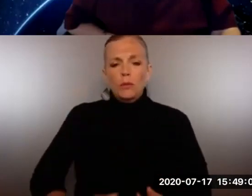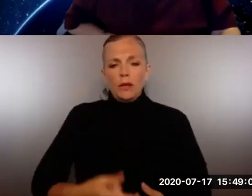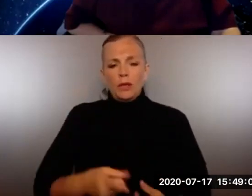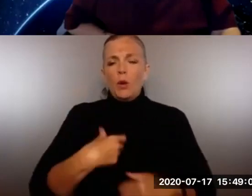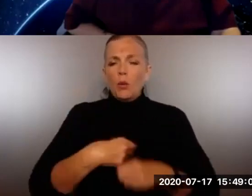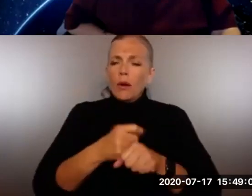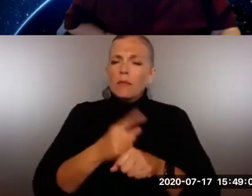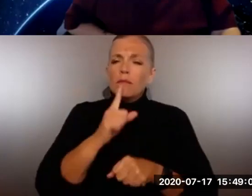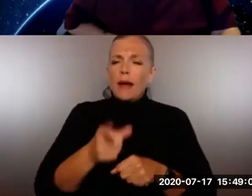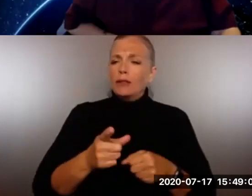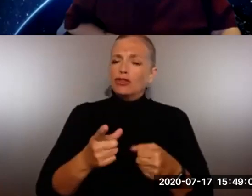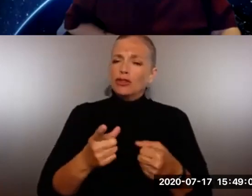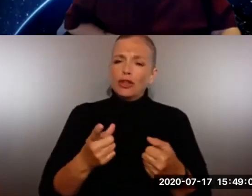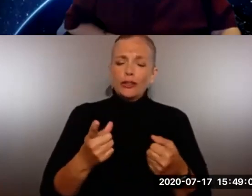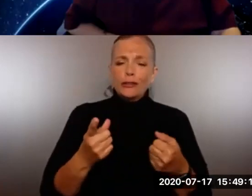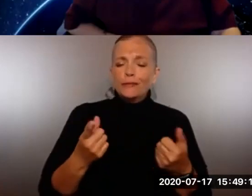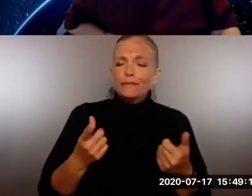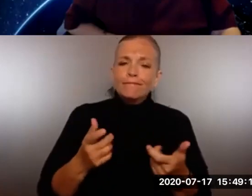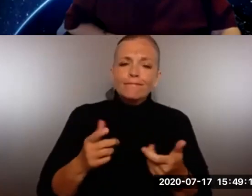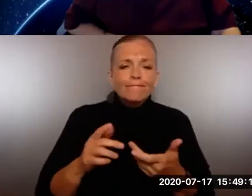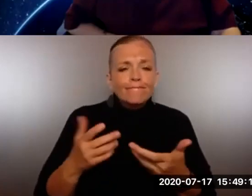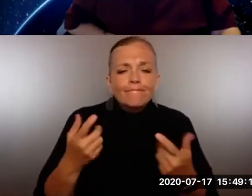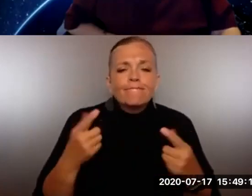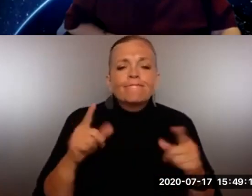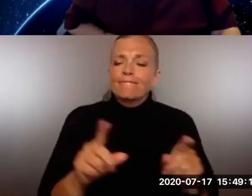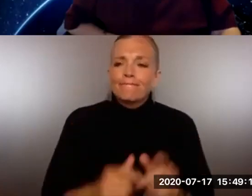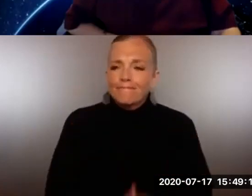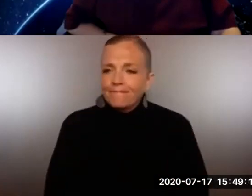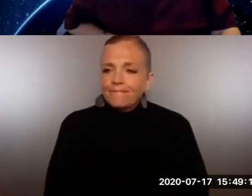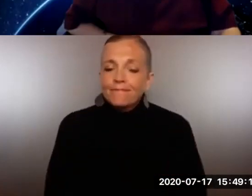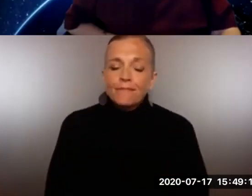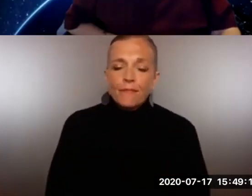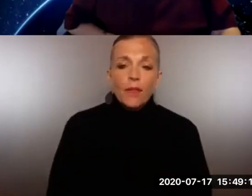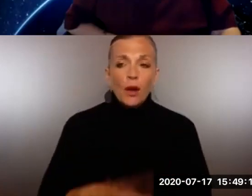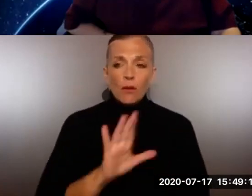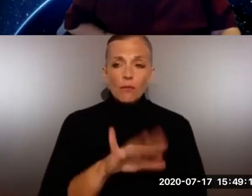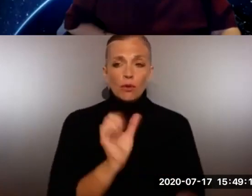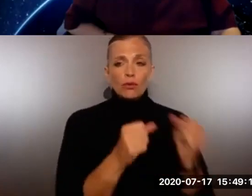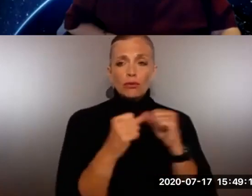her strengths and personal doubts are, and yes,